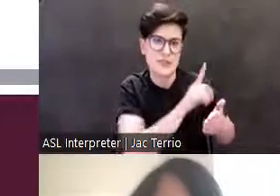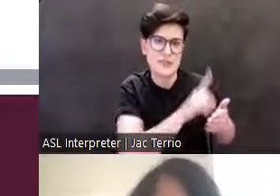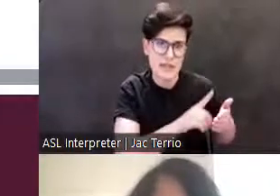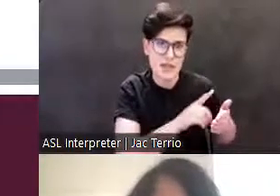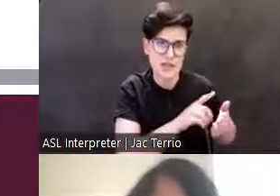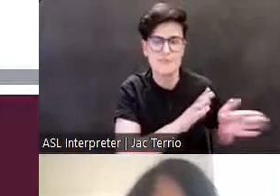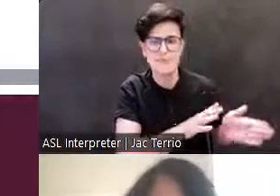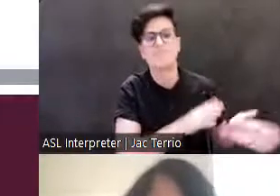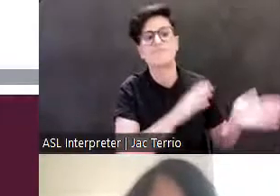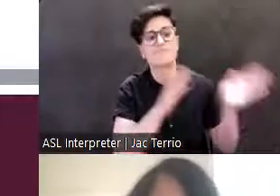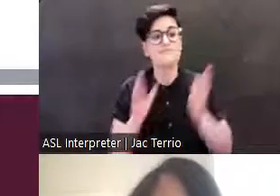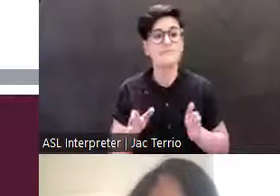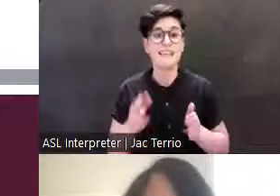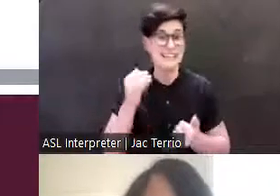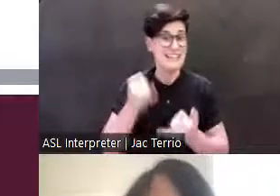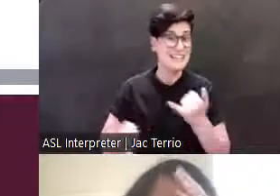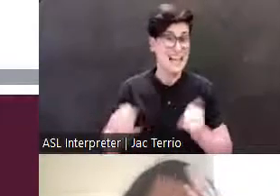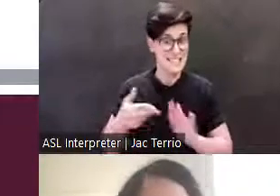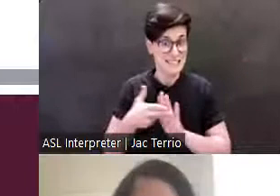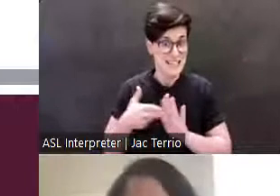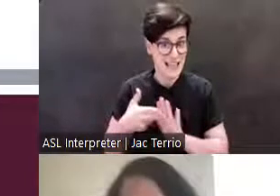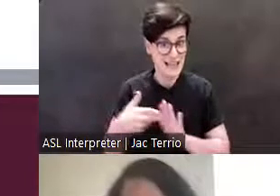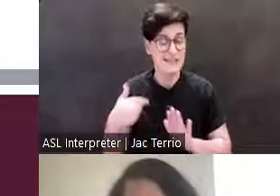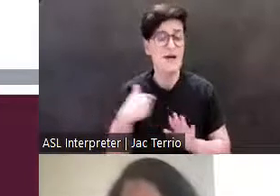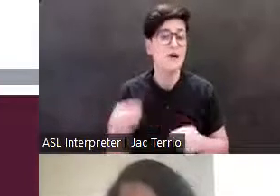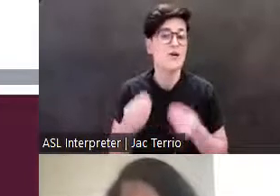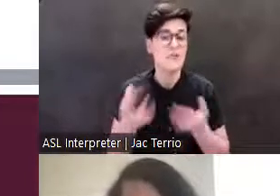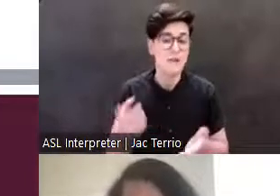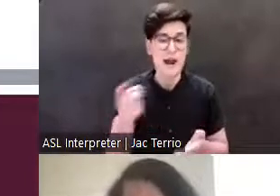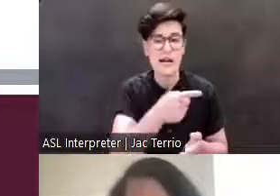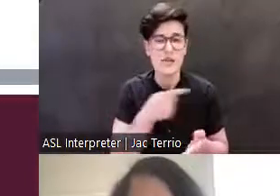I have also provided you with some additional resources in case you think is helpful.